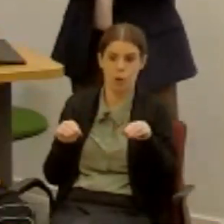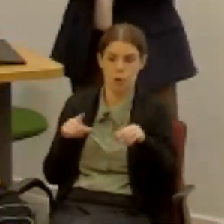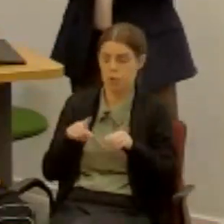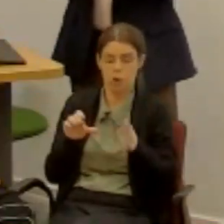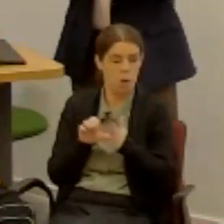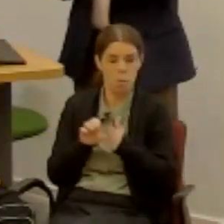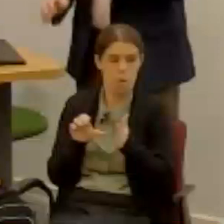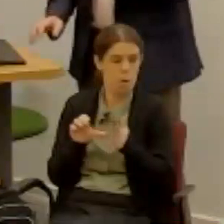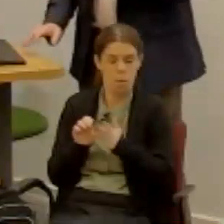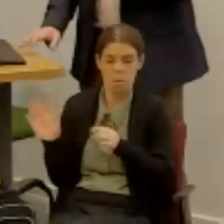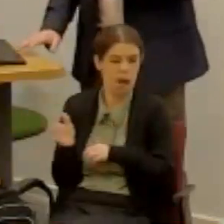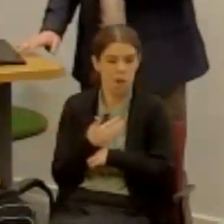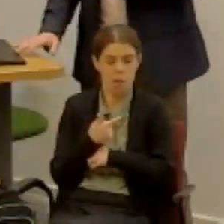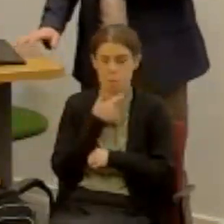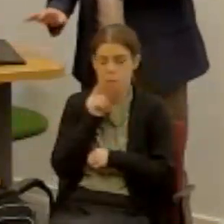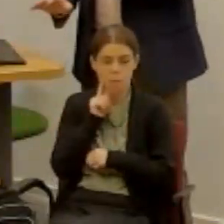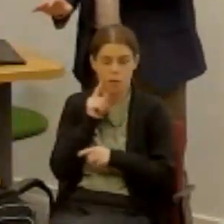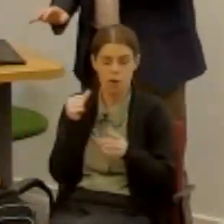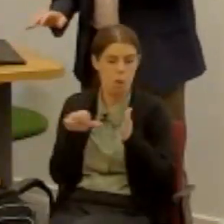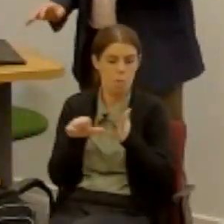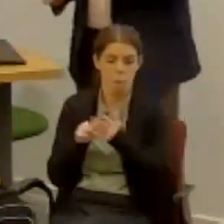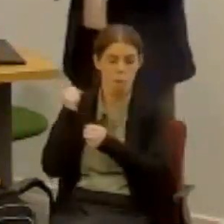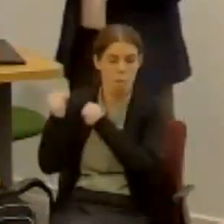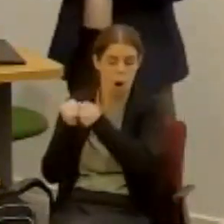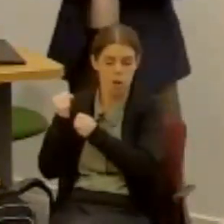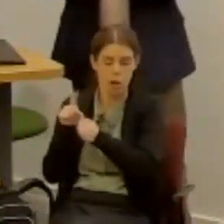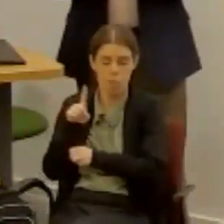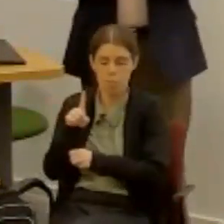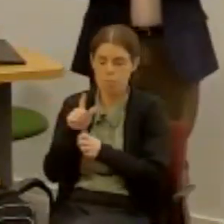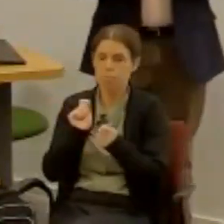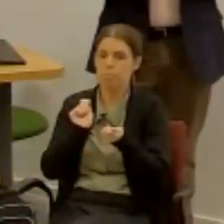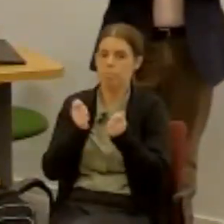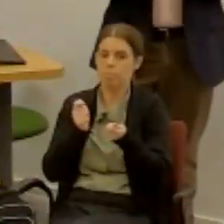problem for anybody else, just for boxes. But that changed.